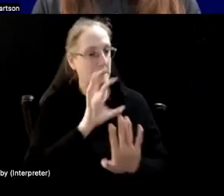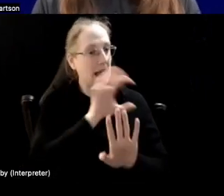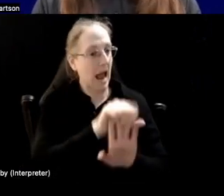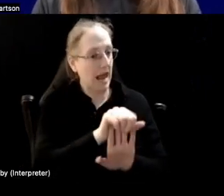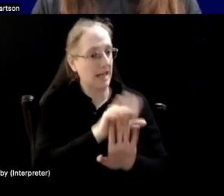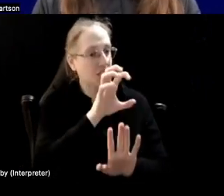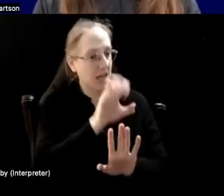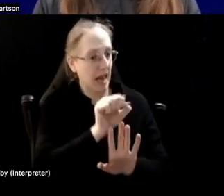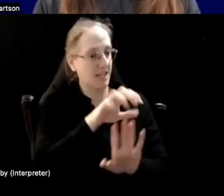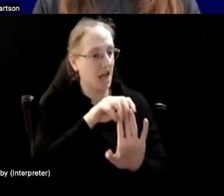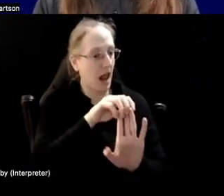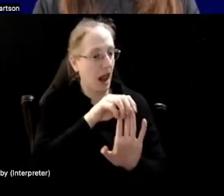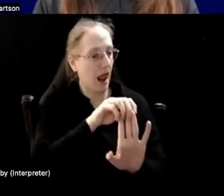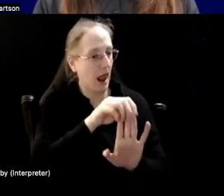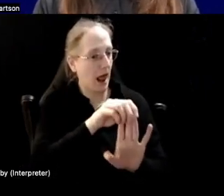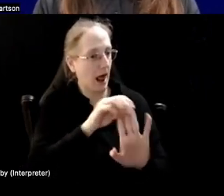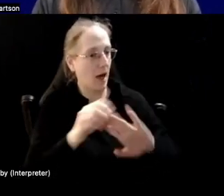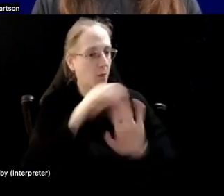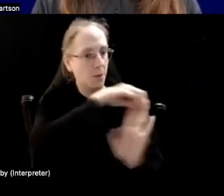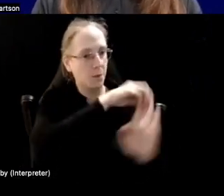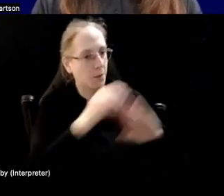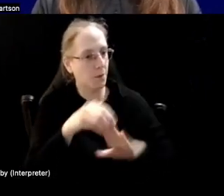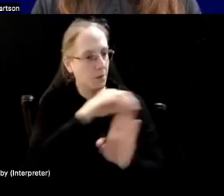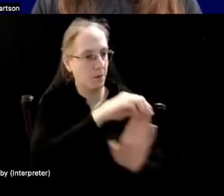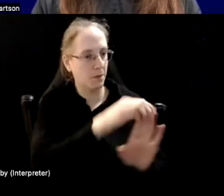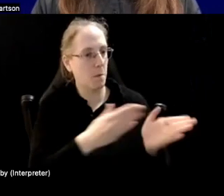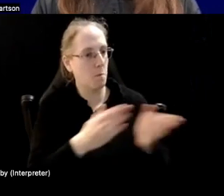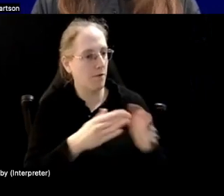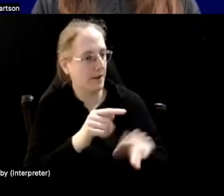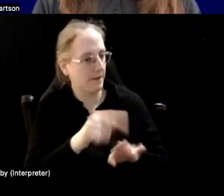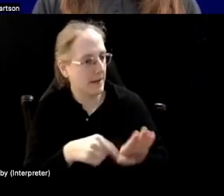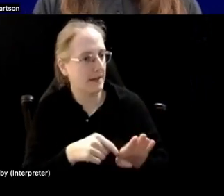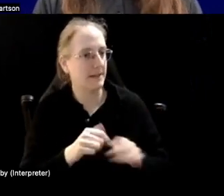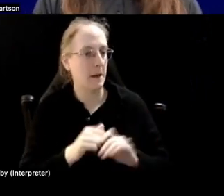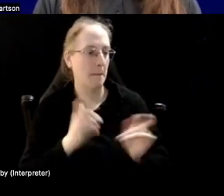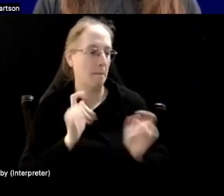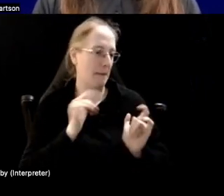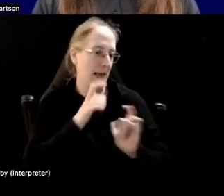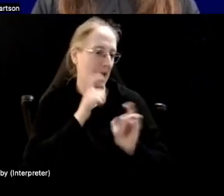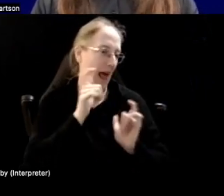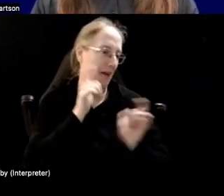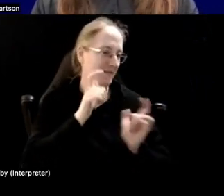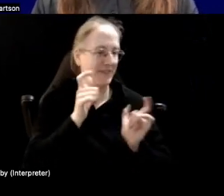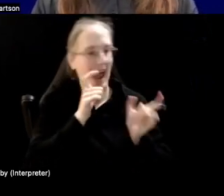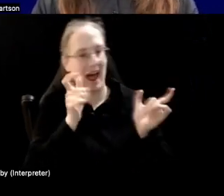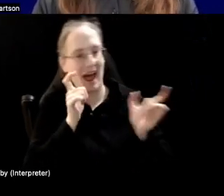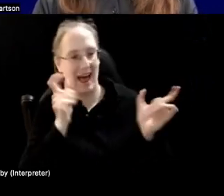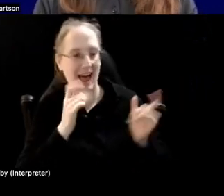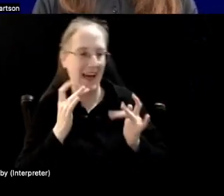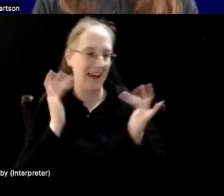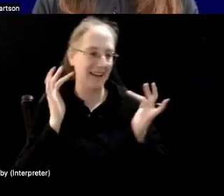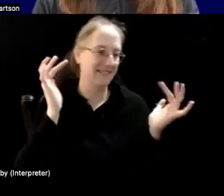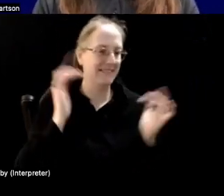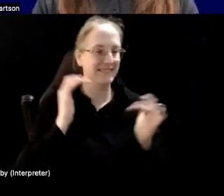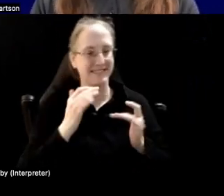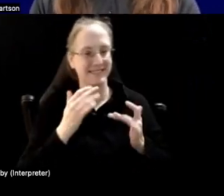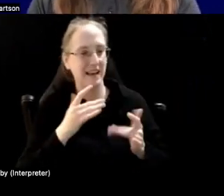jiggling his feet around and maybe he is squealing and laughing or maybe he is a bit surprised.